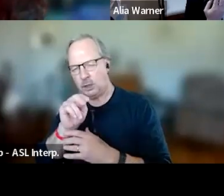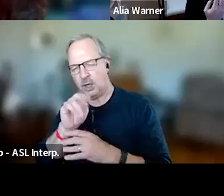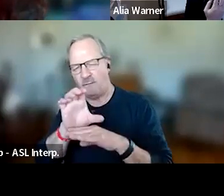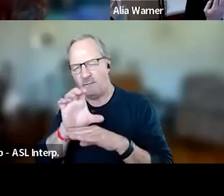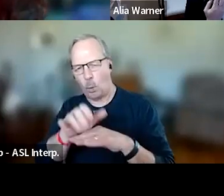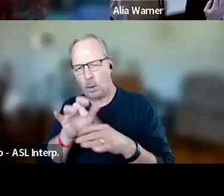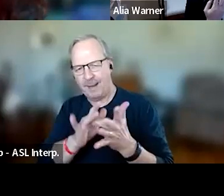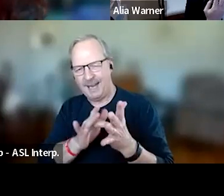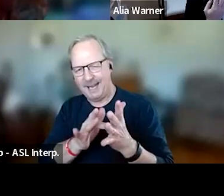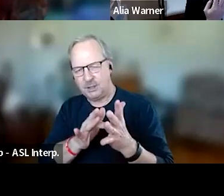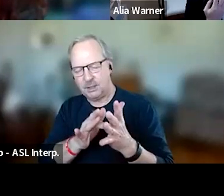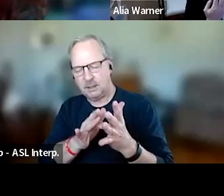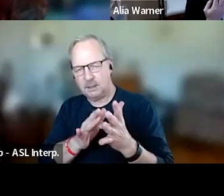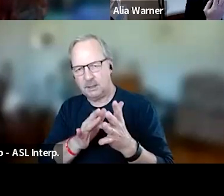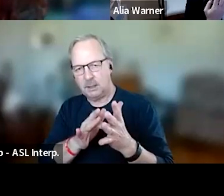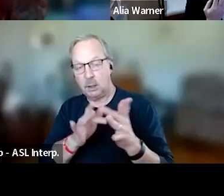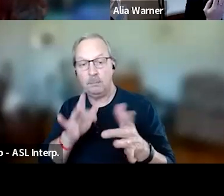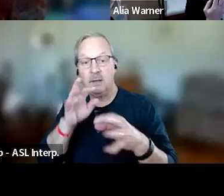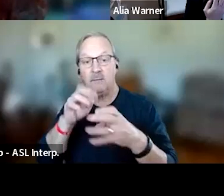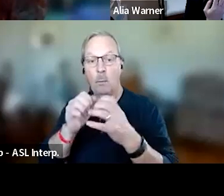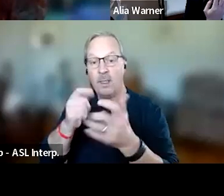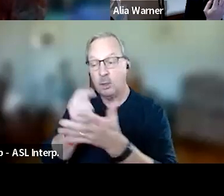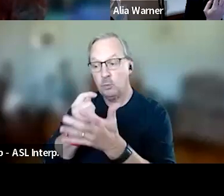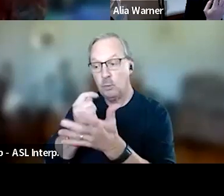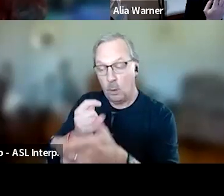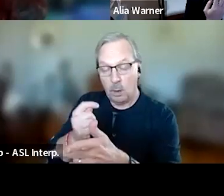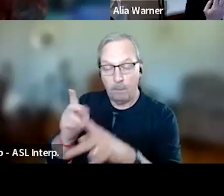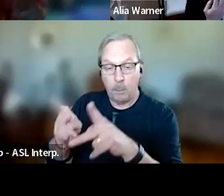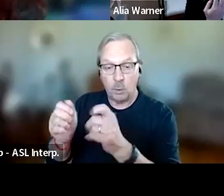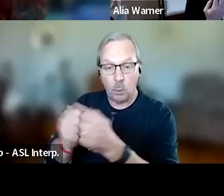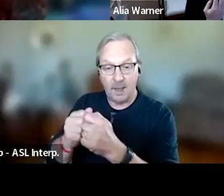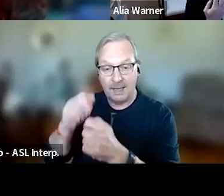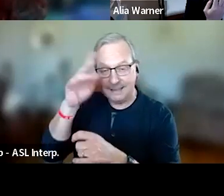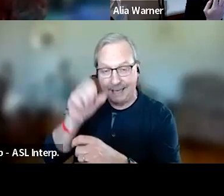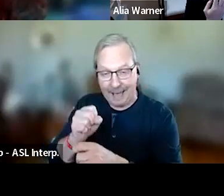should play in the treatment of individuals with psychotic disorders? And what can service providers do to address